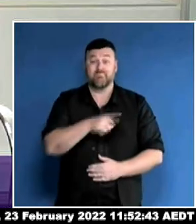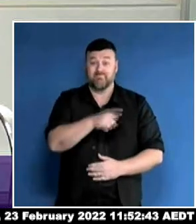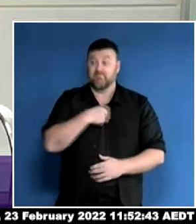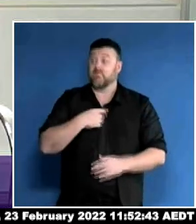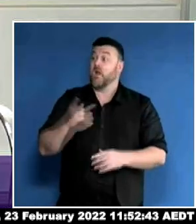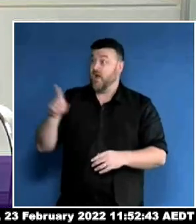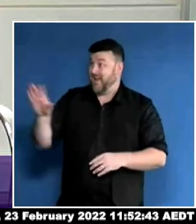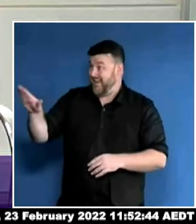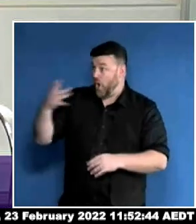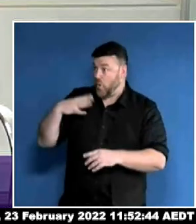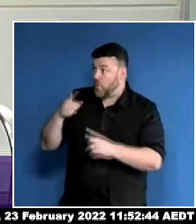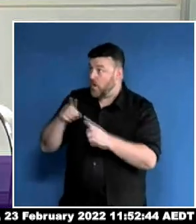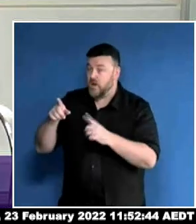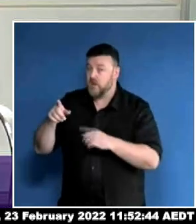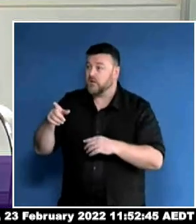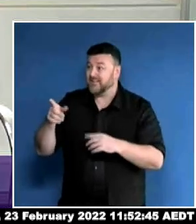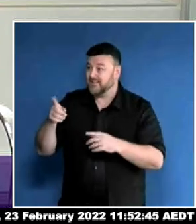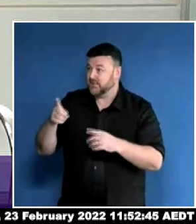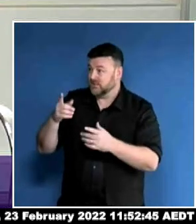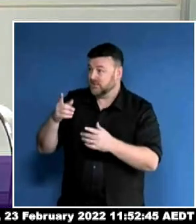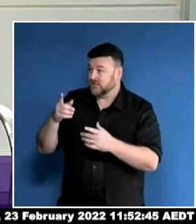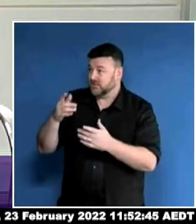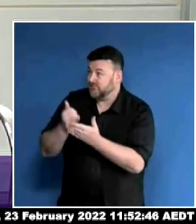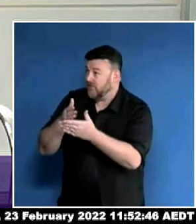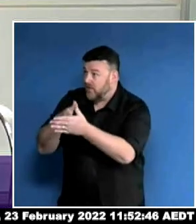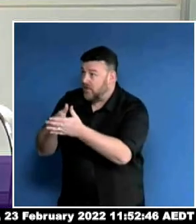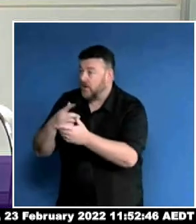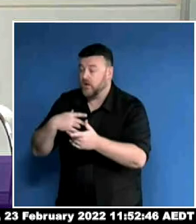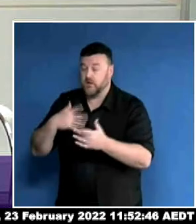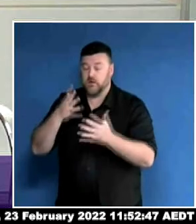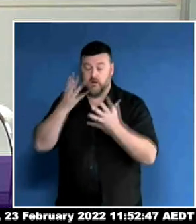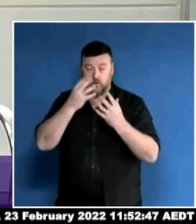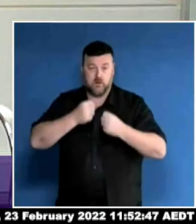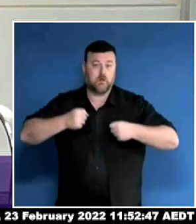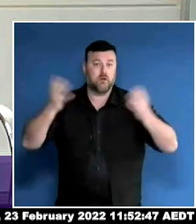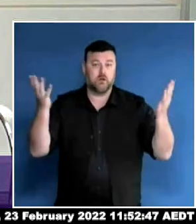Or they will end up on government support services instead because they can't find the work they need for independence.